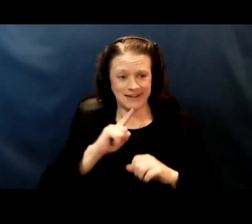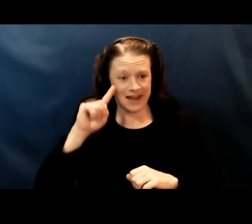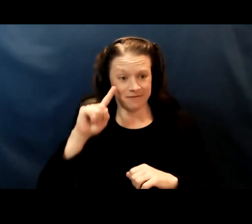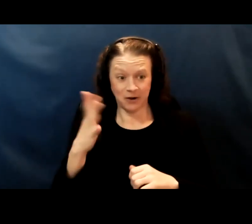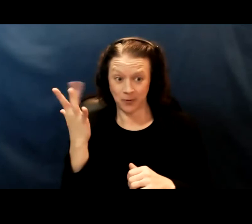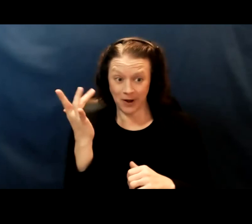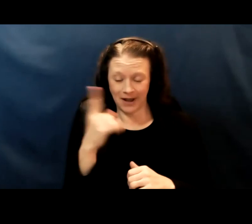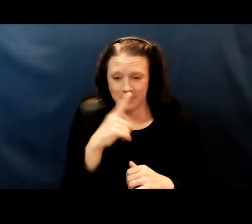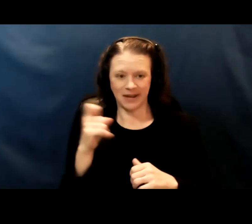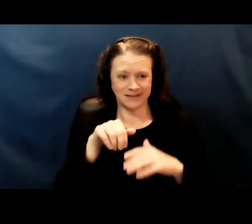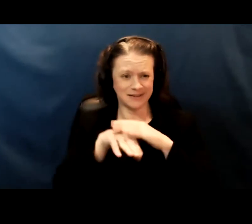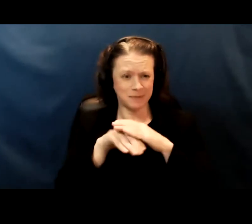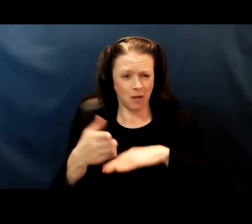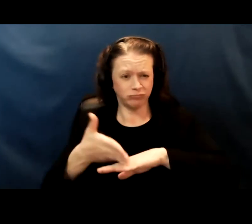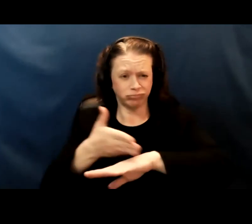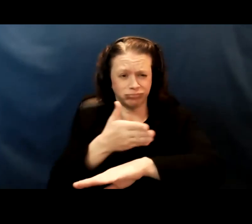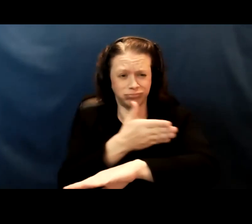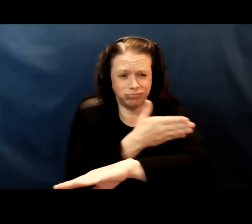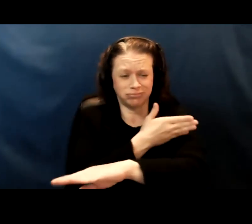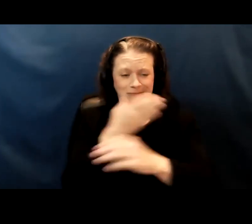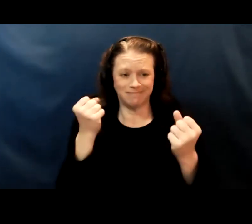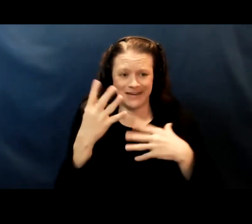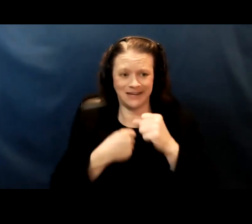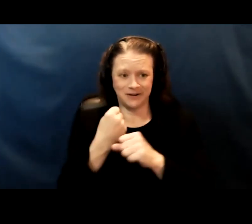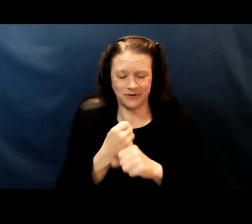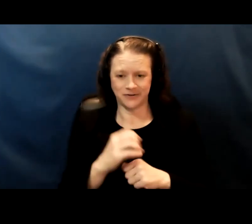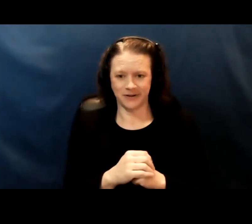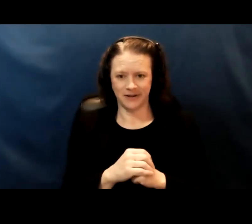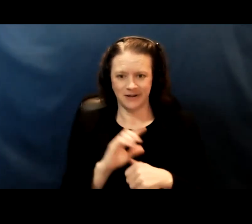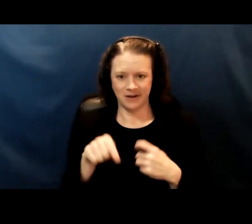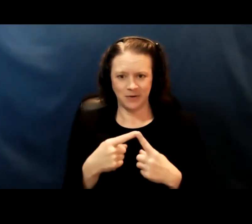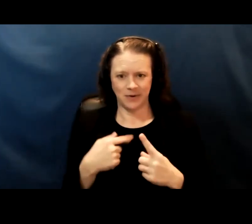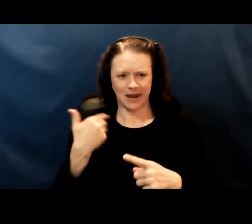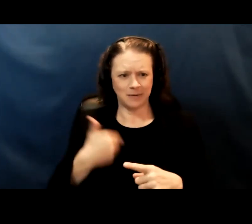it was like a separate device, like a cable box.